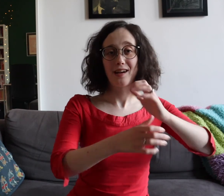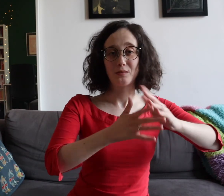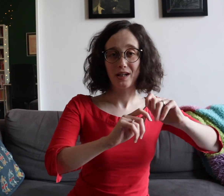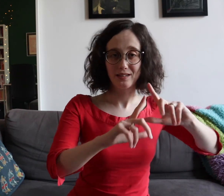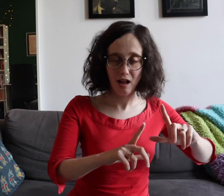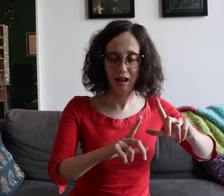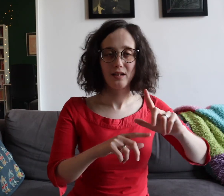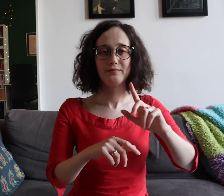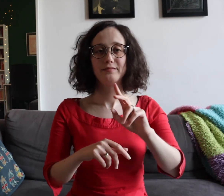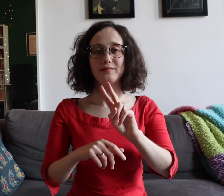courses of sign language.